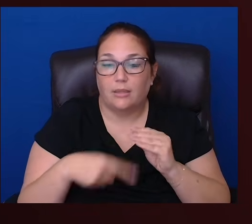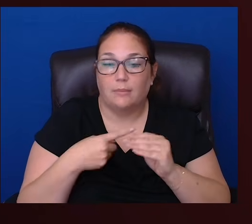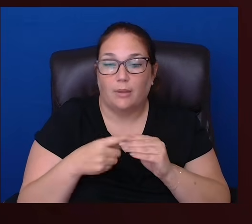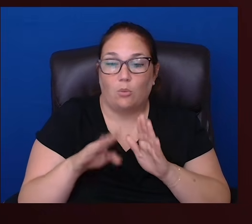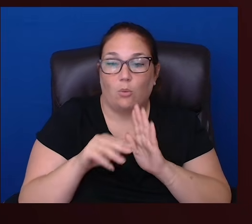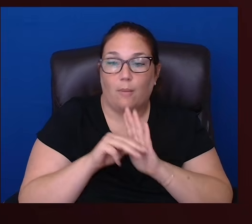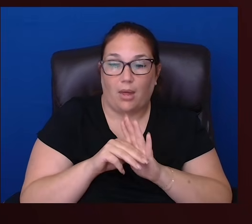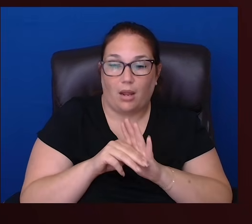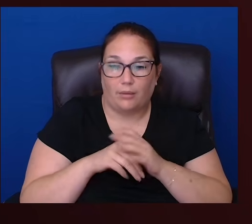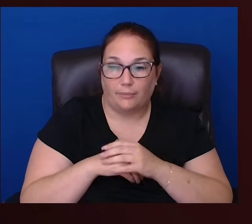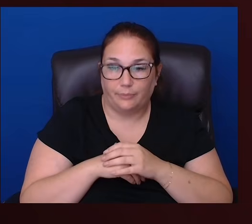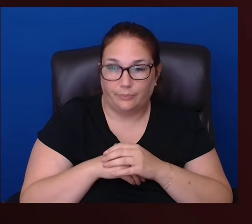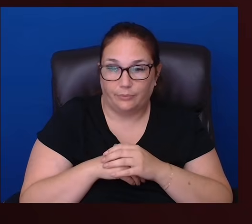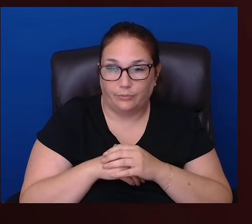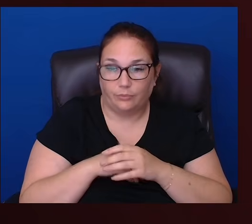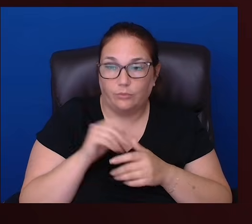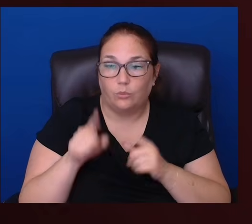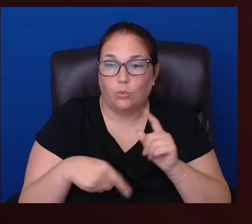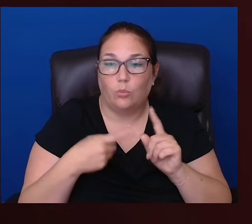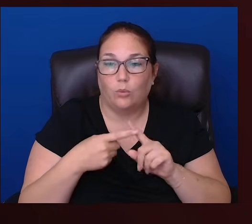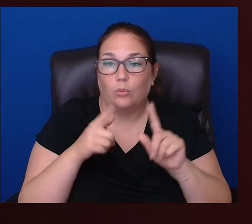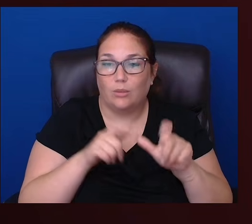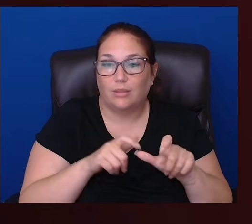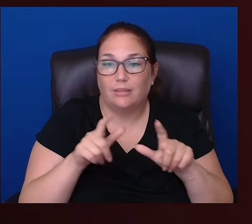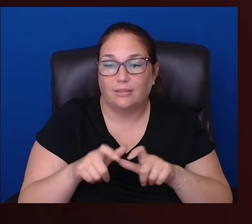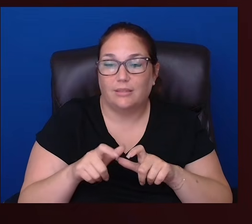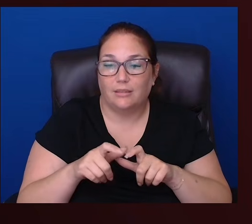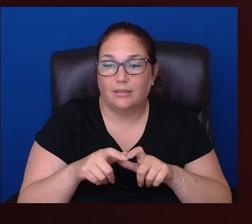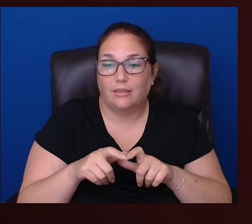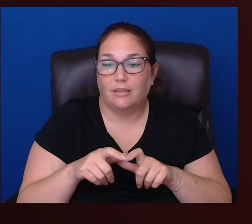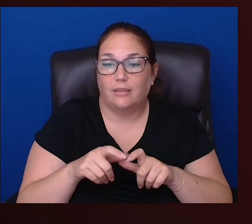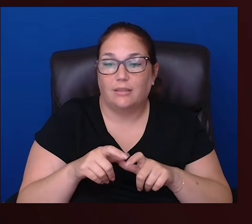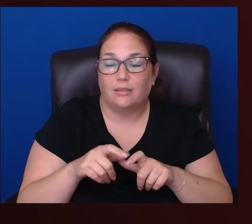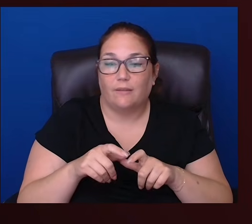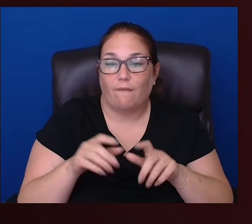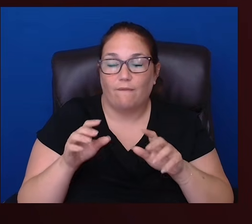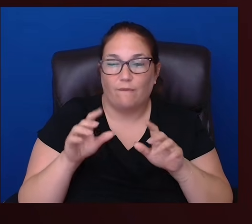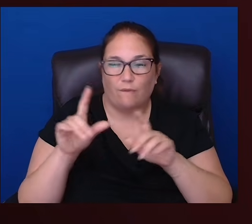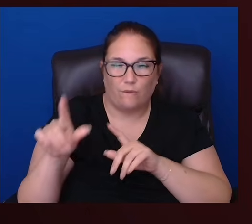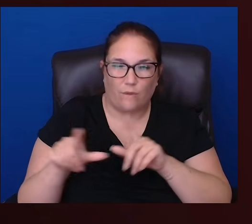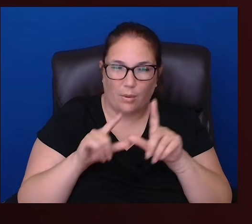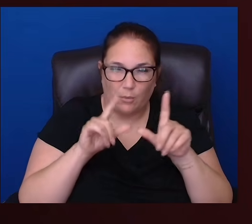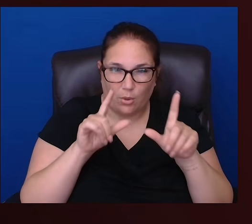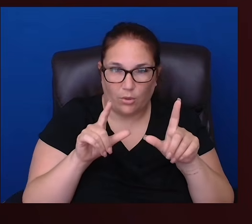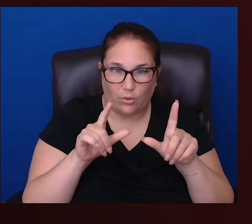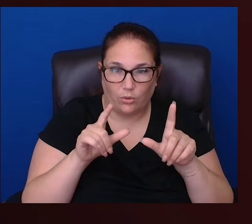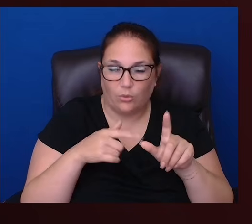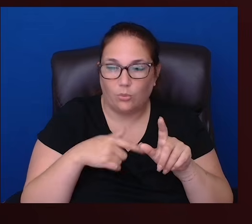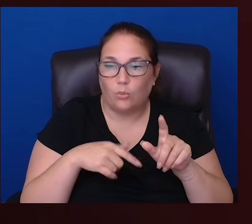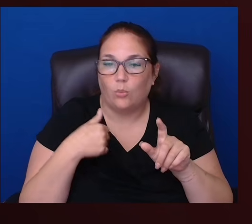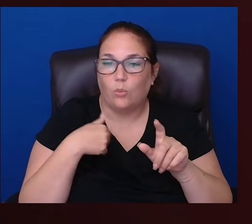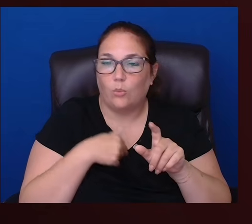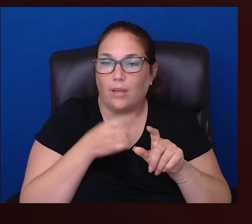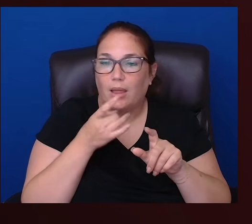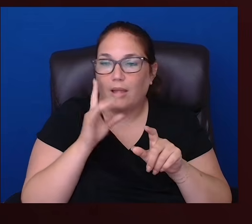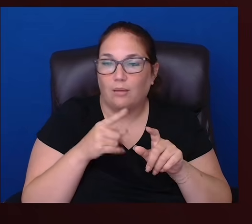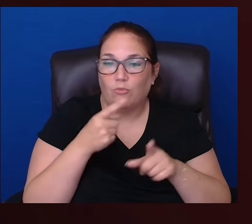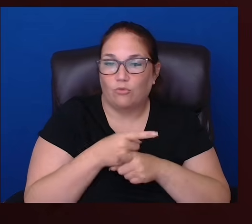and so when we're testing using the eval framework, we light it up right inside your test harness,